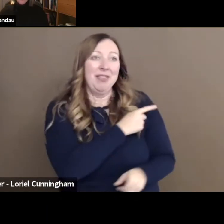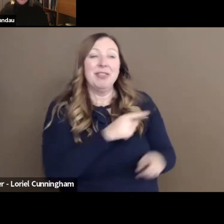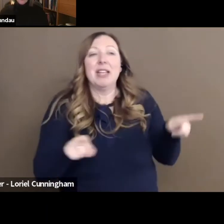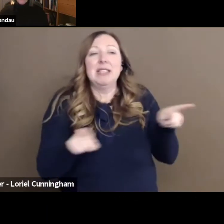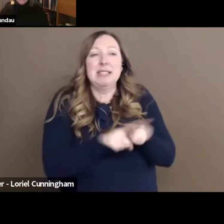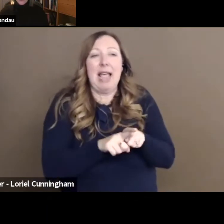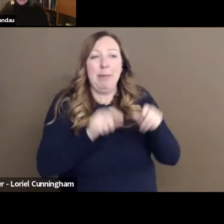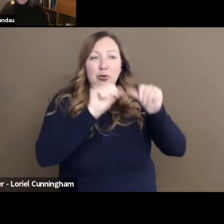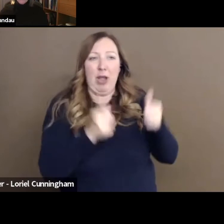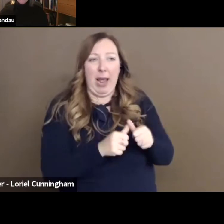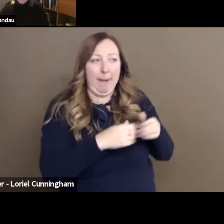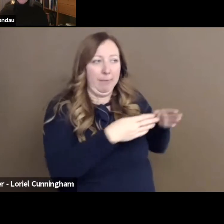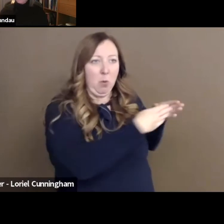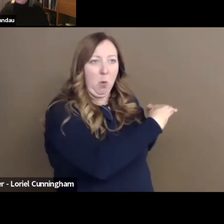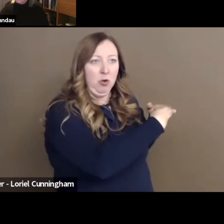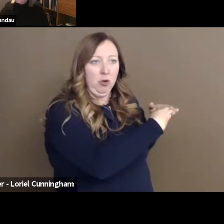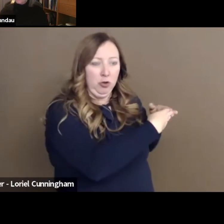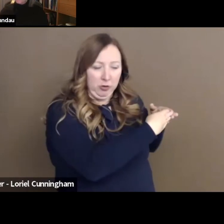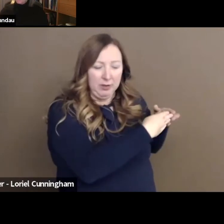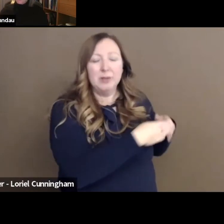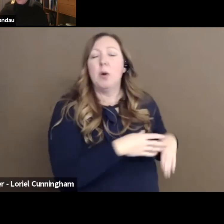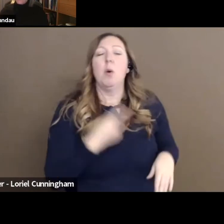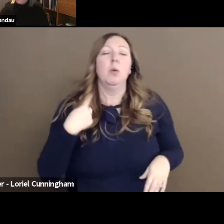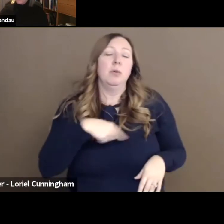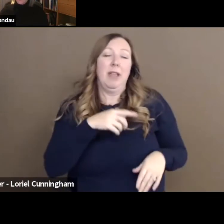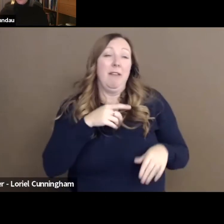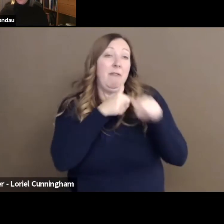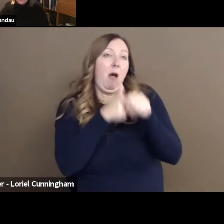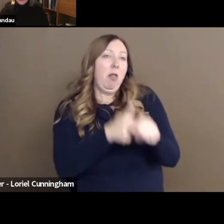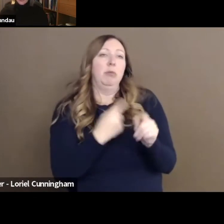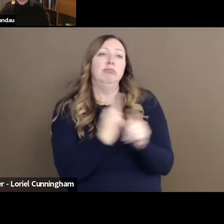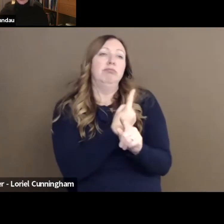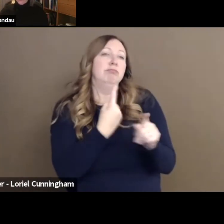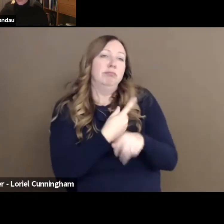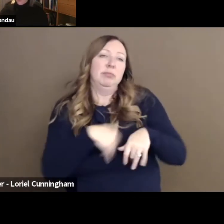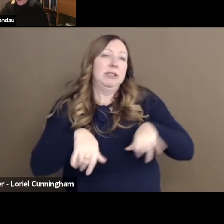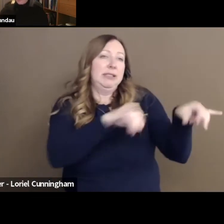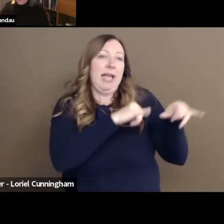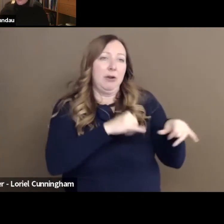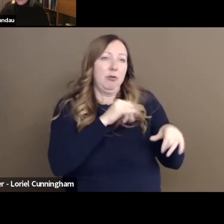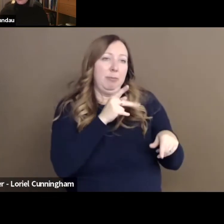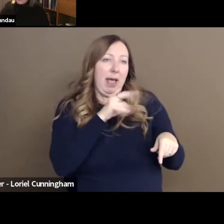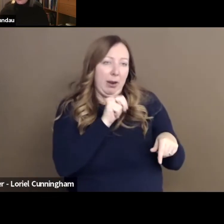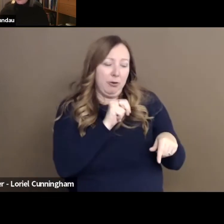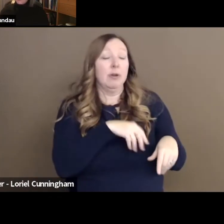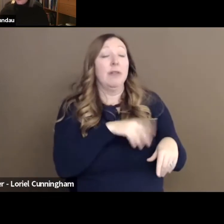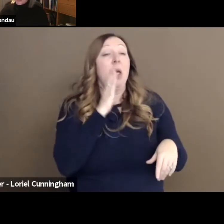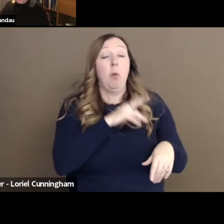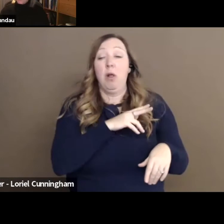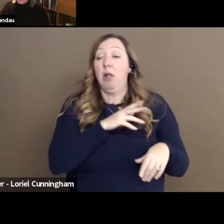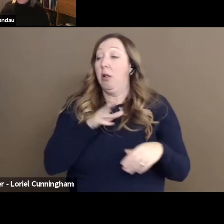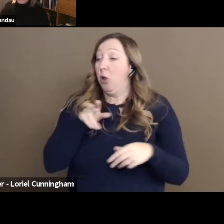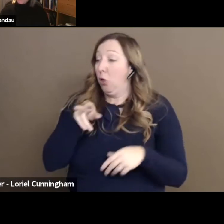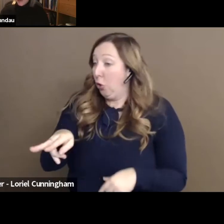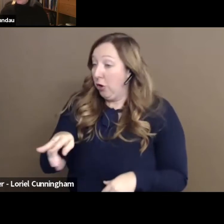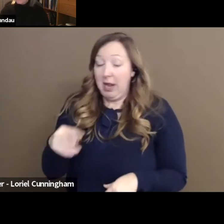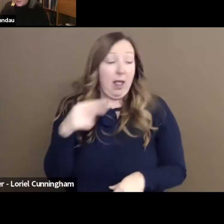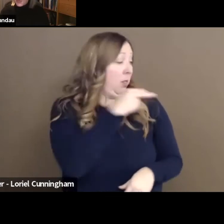standard pattern of choosing on the diagonal here at these two geometrically equivalent corners and doing that well